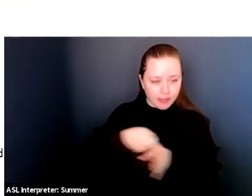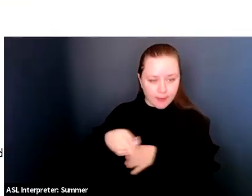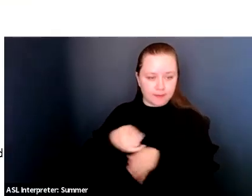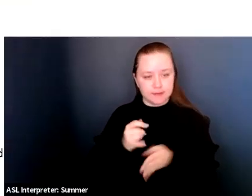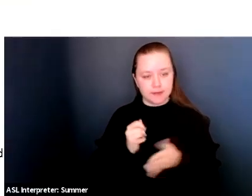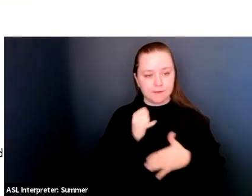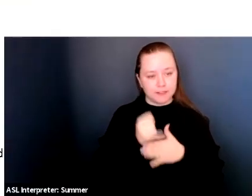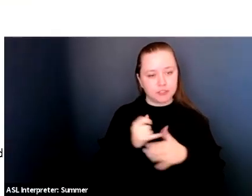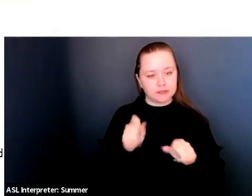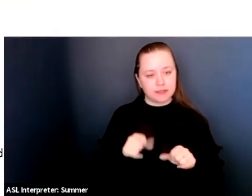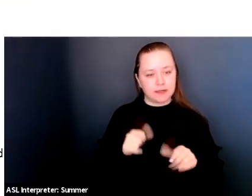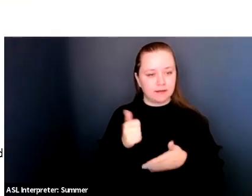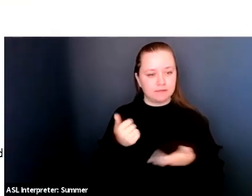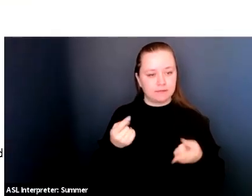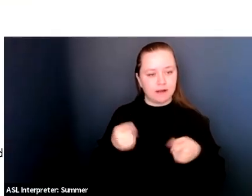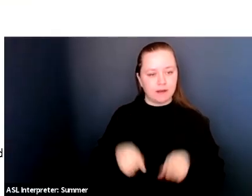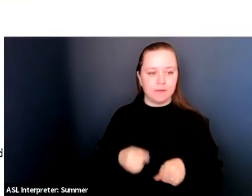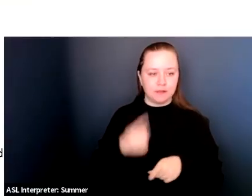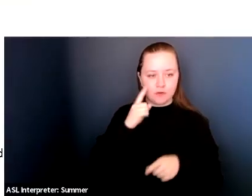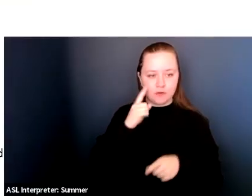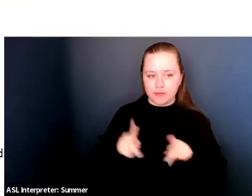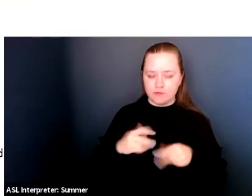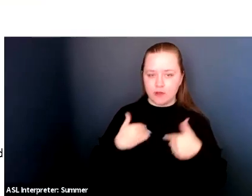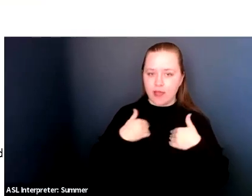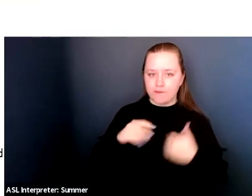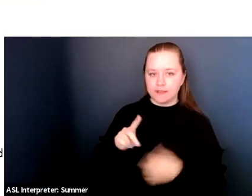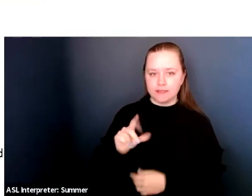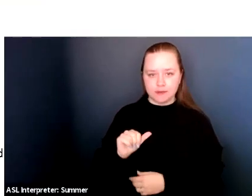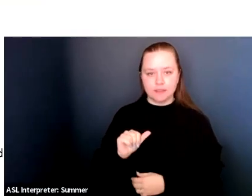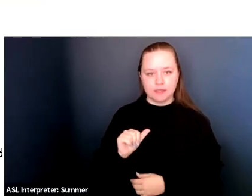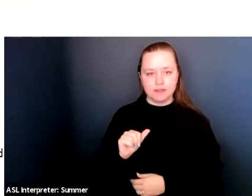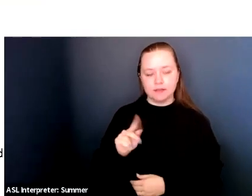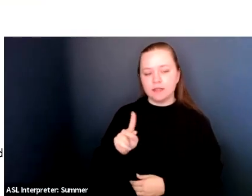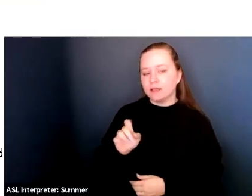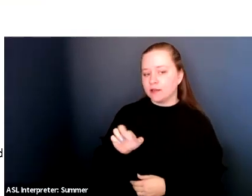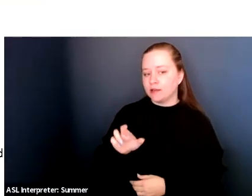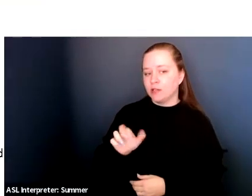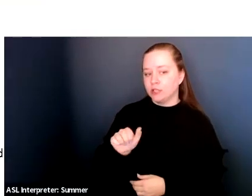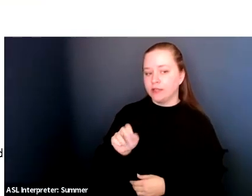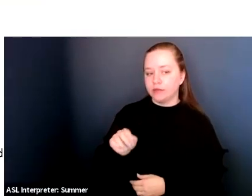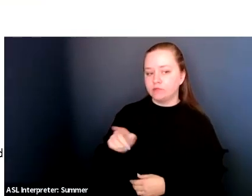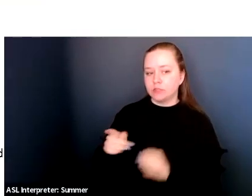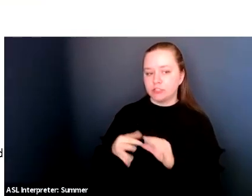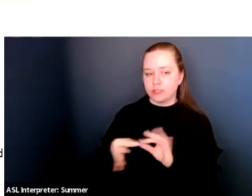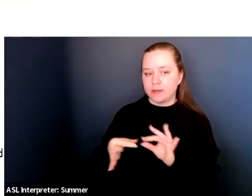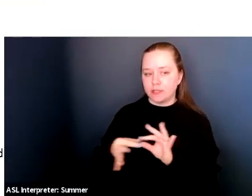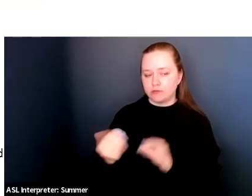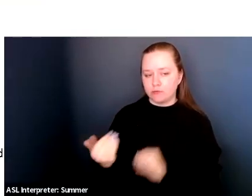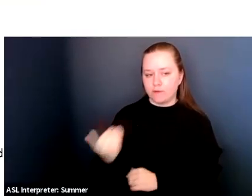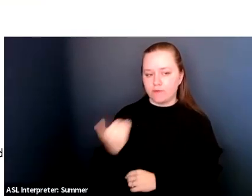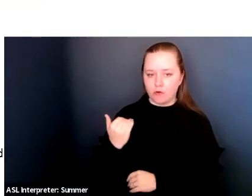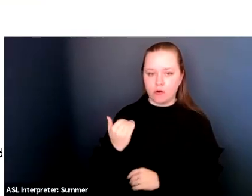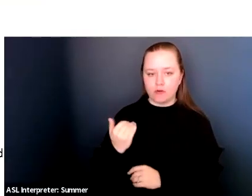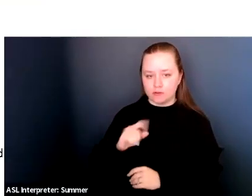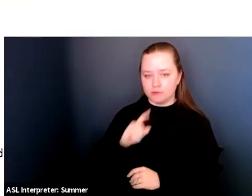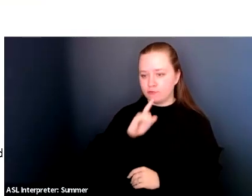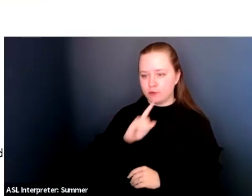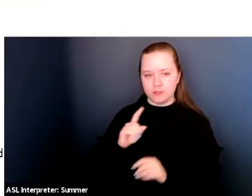Now, one of the most important things that Kieran mentioned was a really transformative visit with a physical therapist who